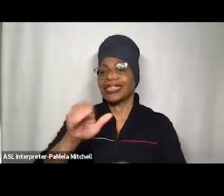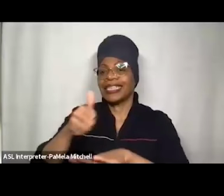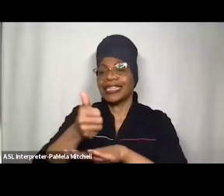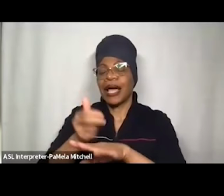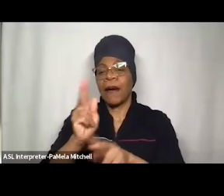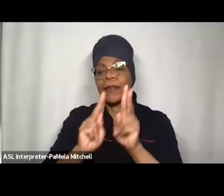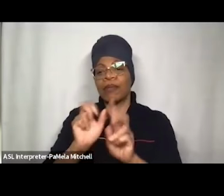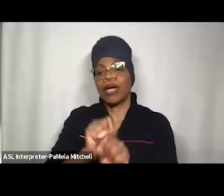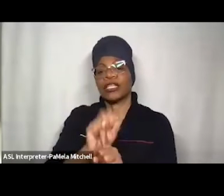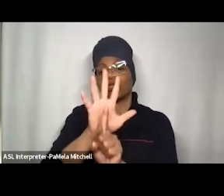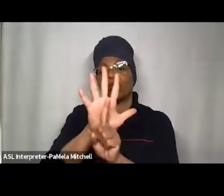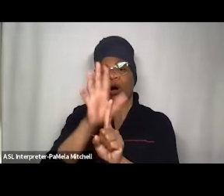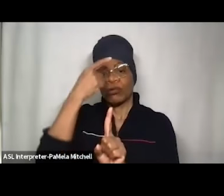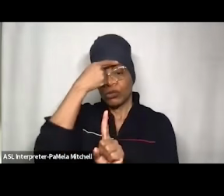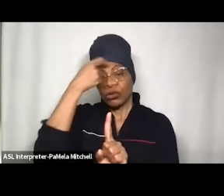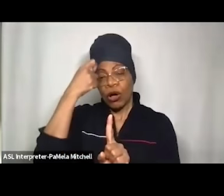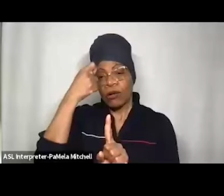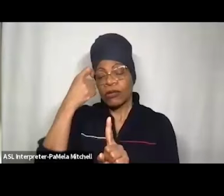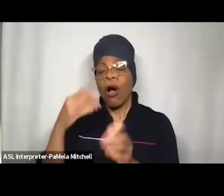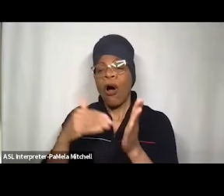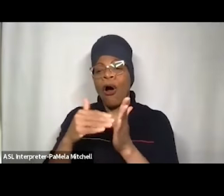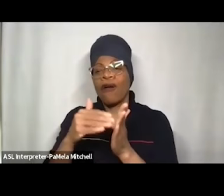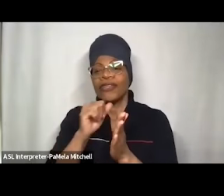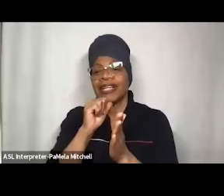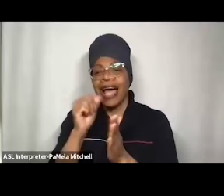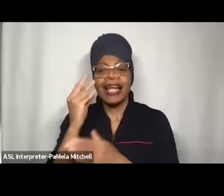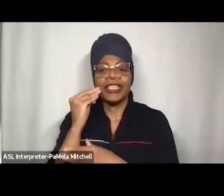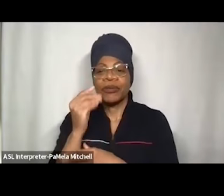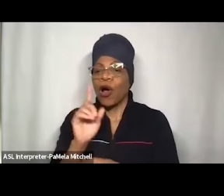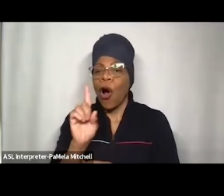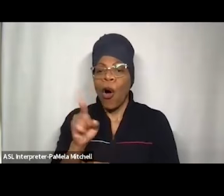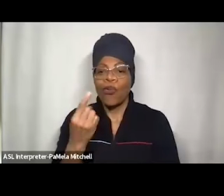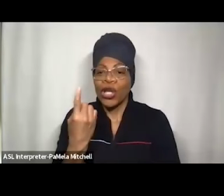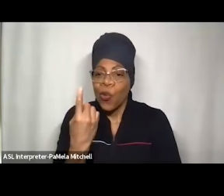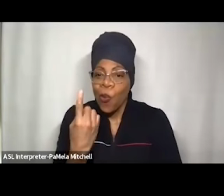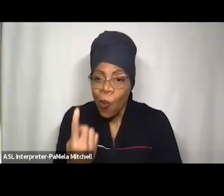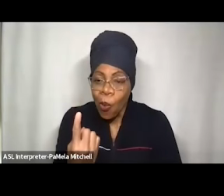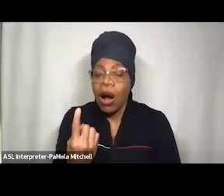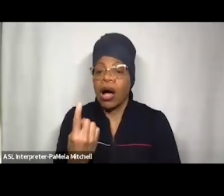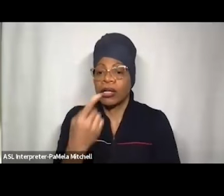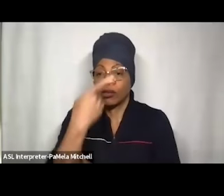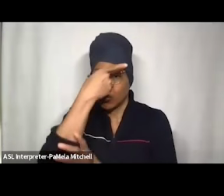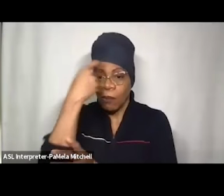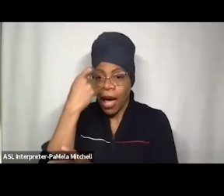oftentimes have not experienced just one traumatic stressor, but more than one.